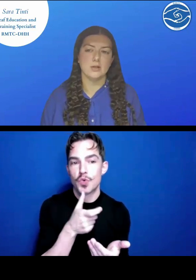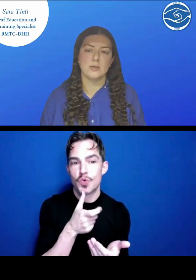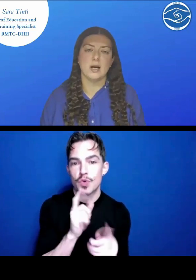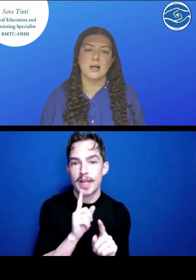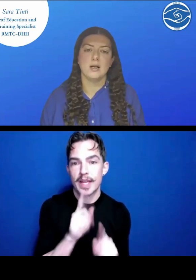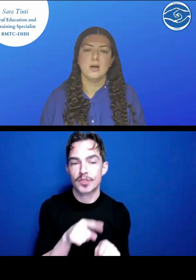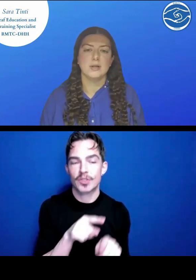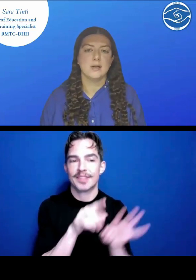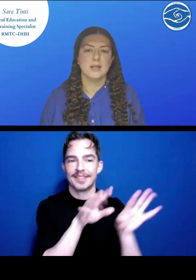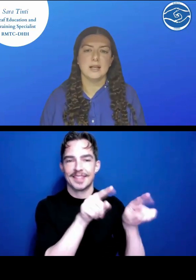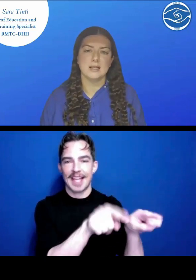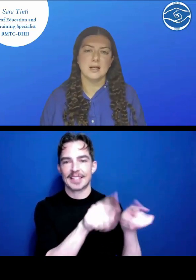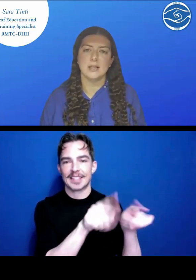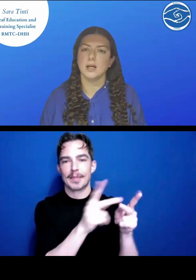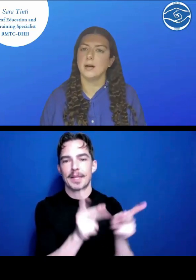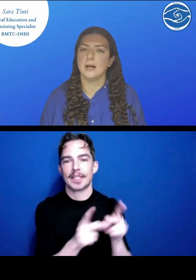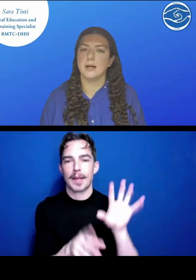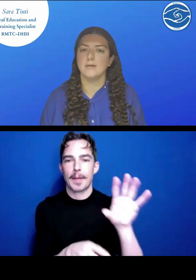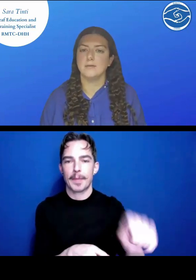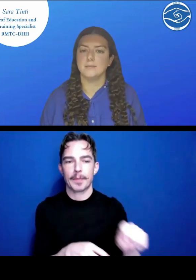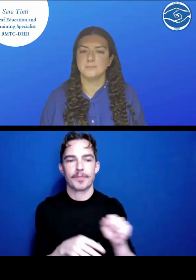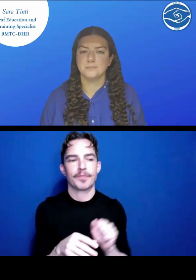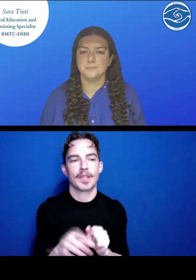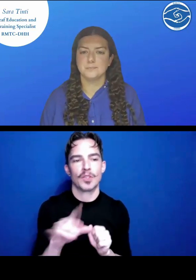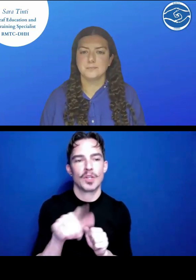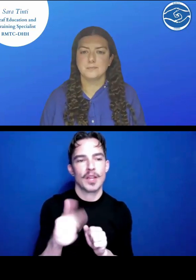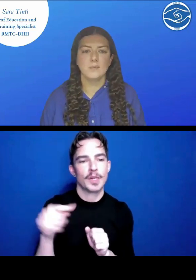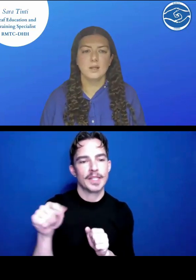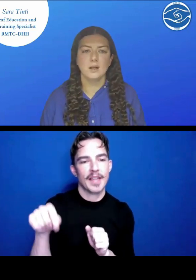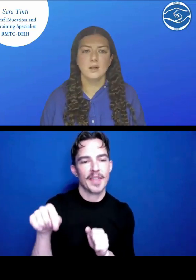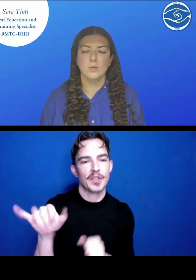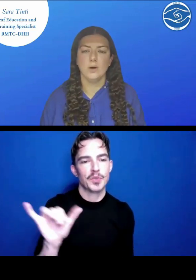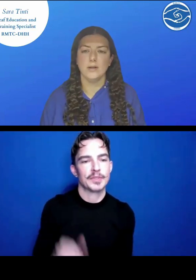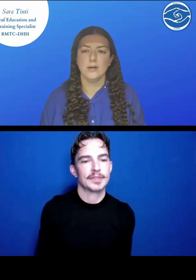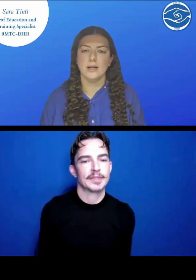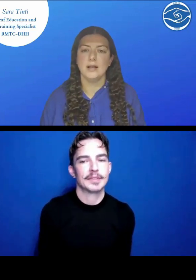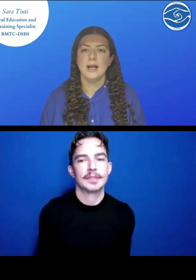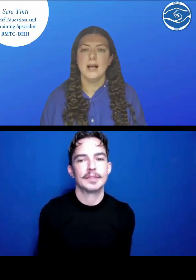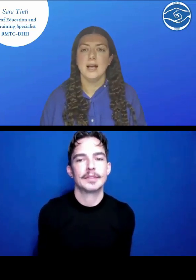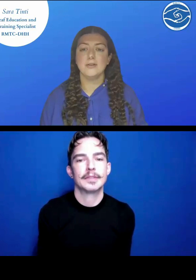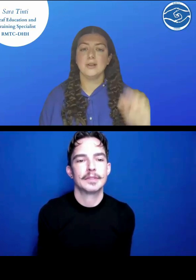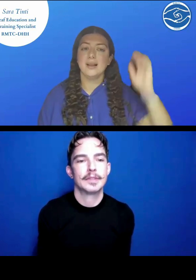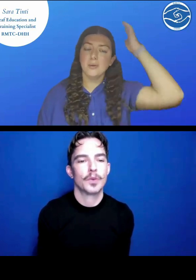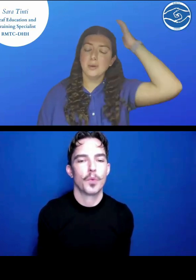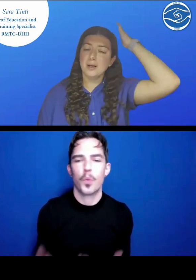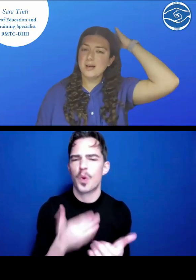be your spot. We also have it again down here kind of whatever you need. And if you're like, I really